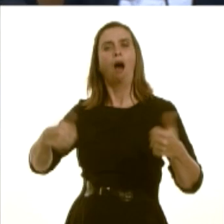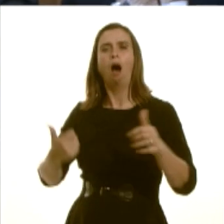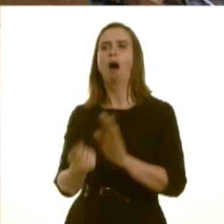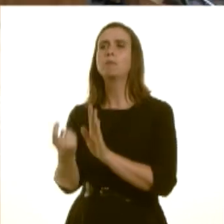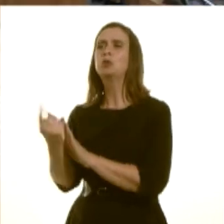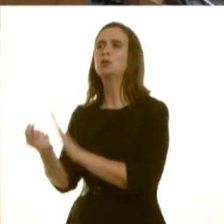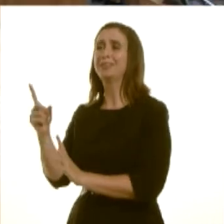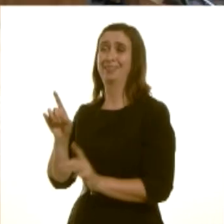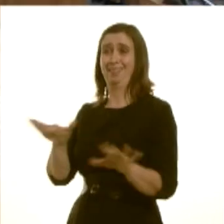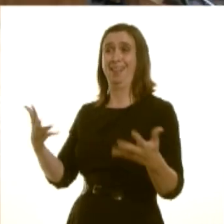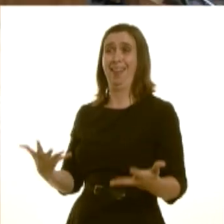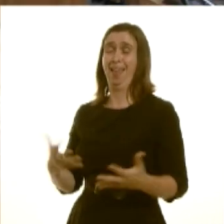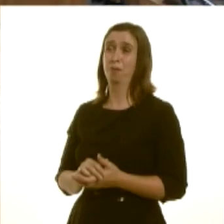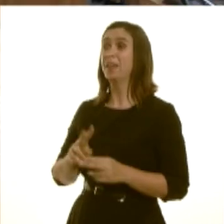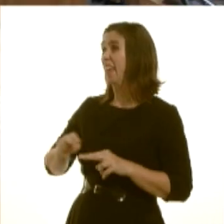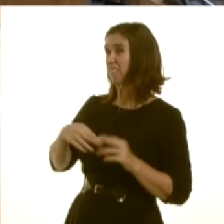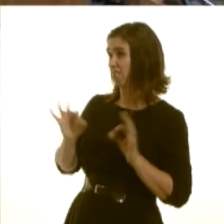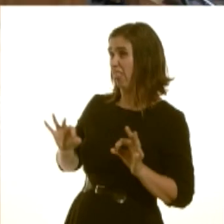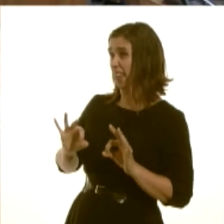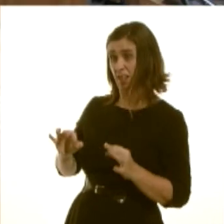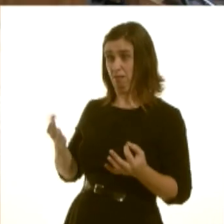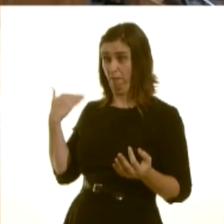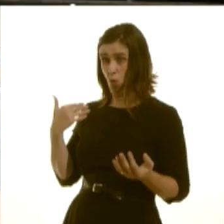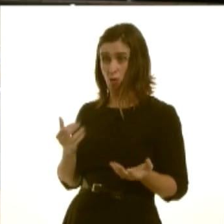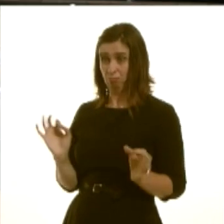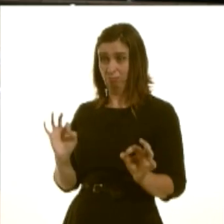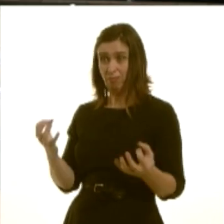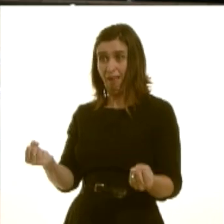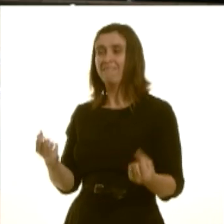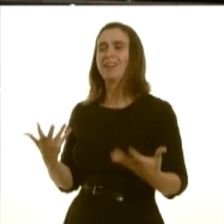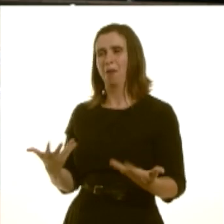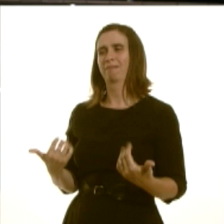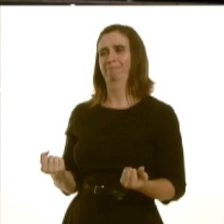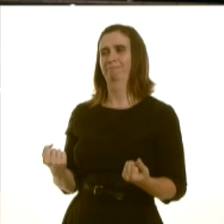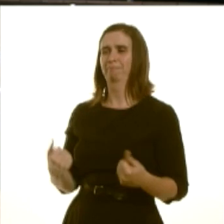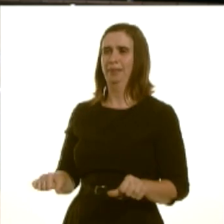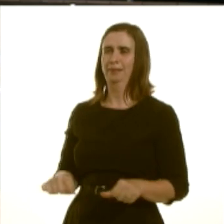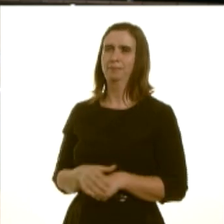Jocelyn Davies: 9. A wnaiff y Gweinidog ddatganiad ar y ddarpariaeth o wasanaethau gofal llygaid